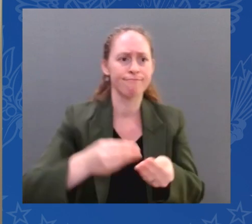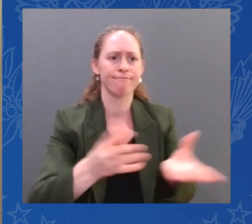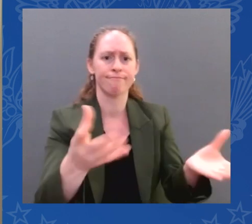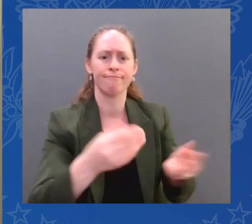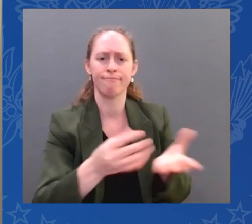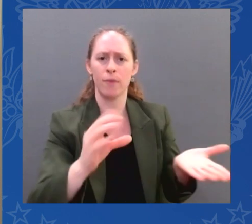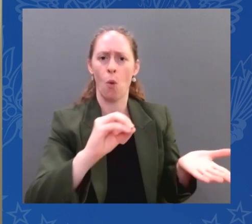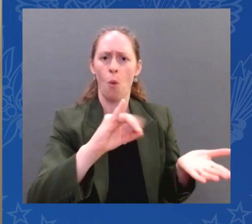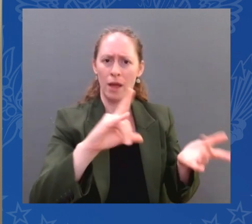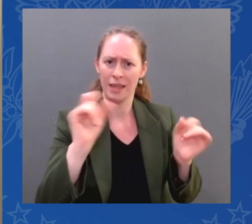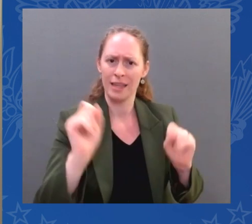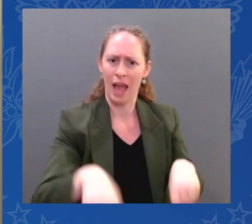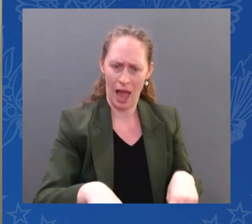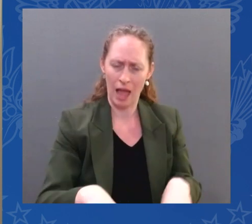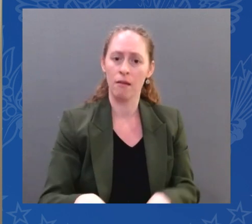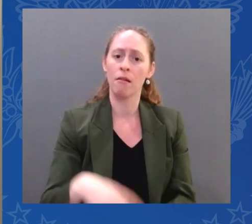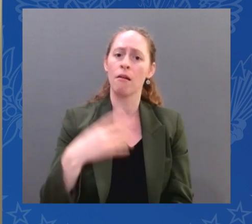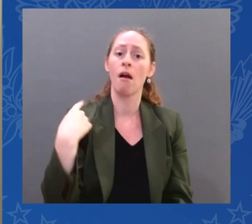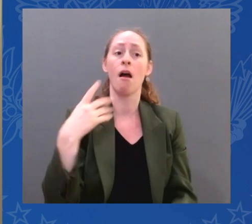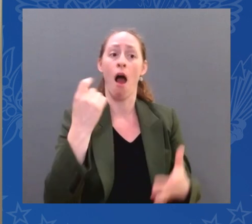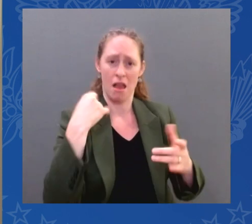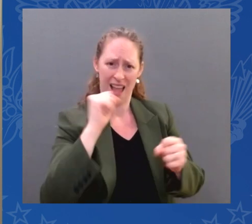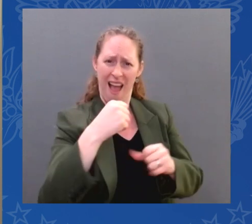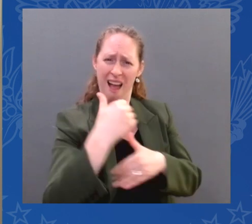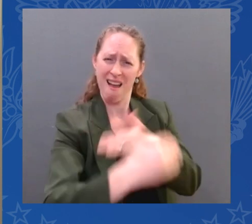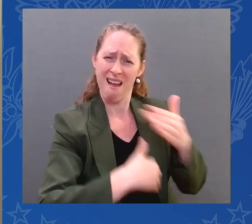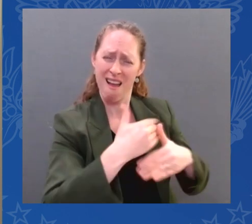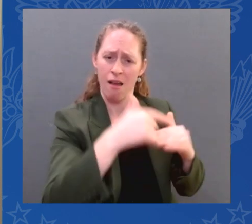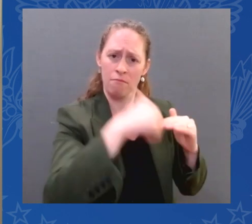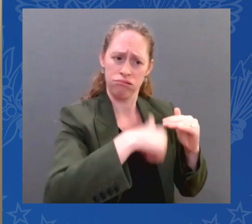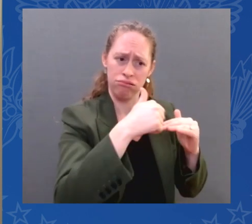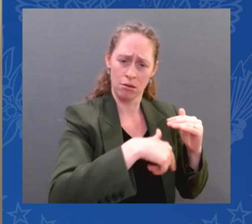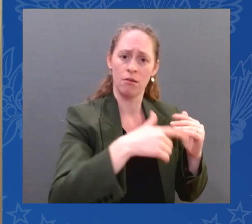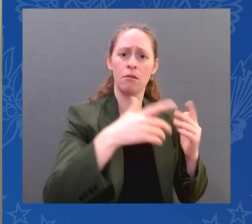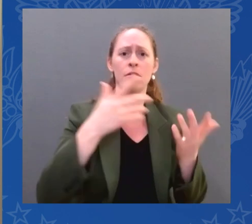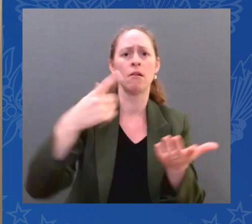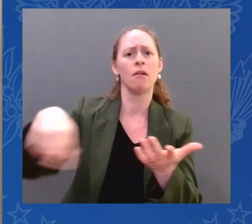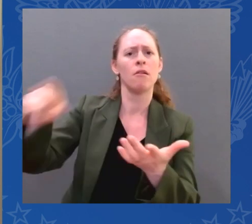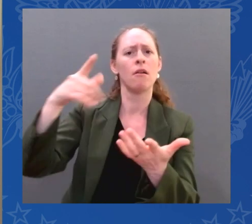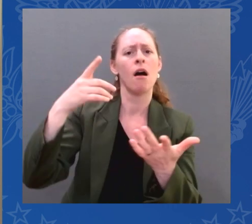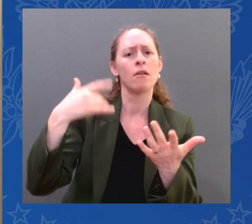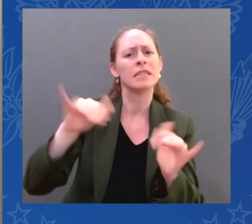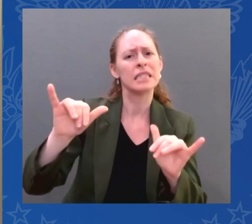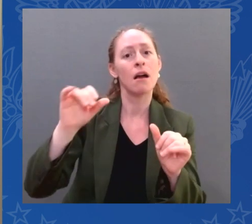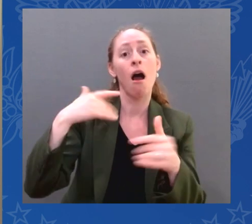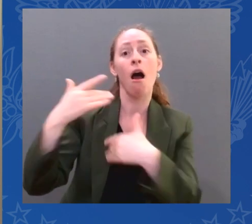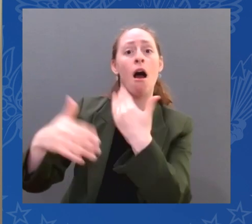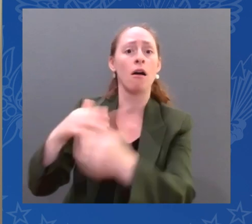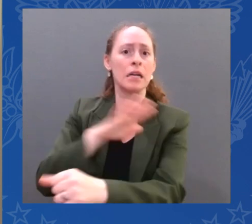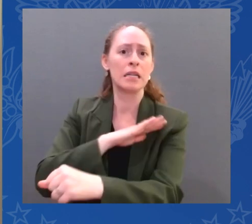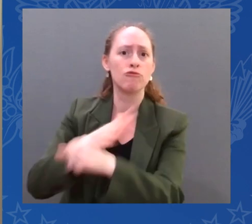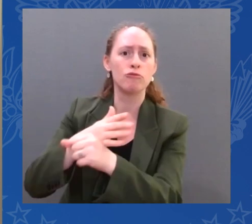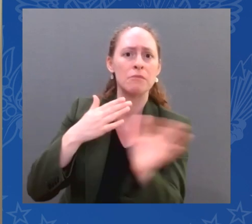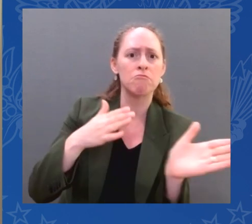to renewable energy. They're both within the realm of possibility. The Press: Mr. President, if you were to decide to go